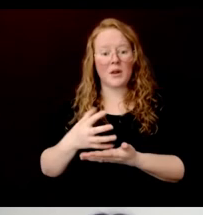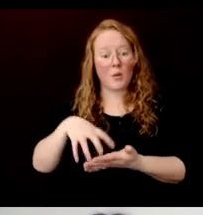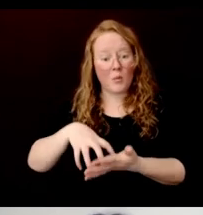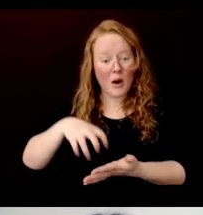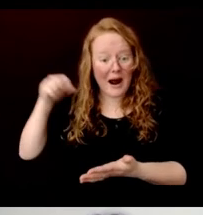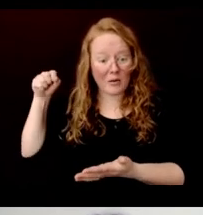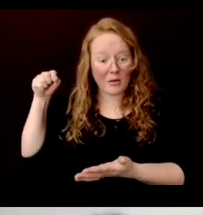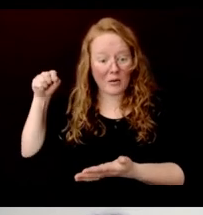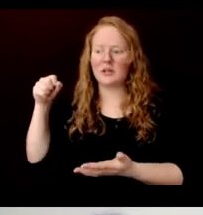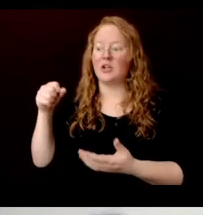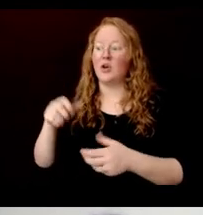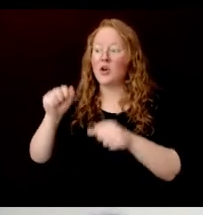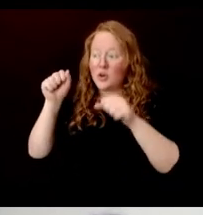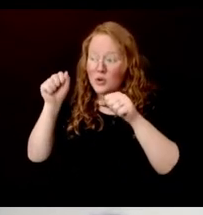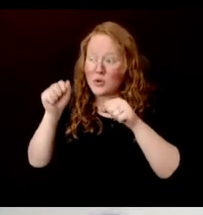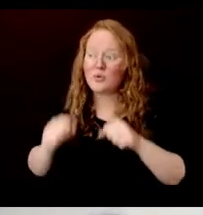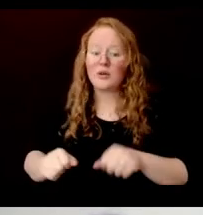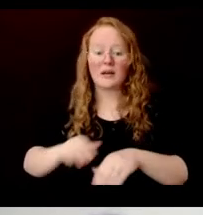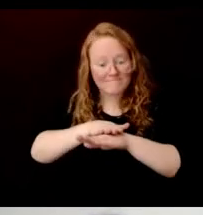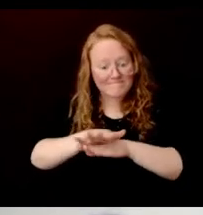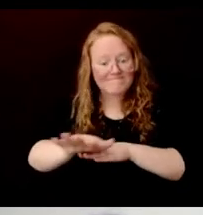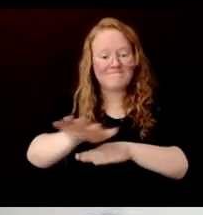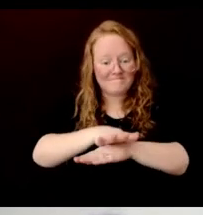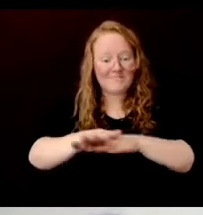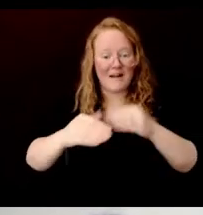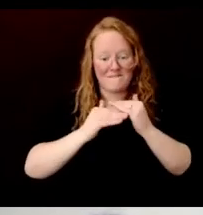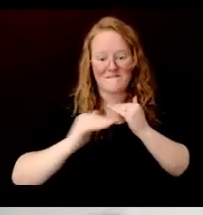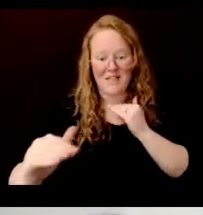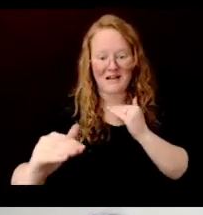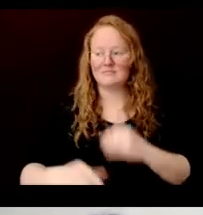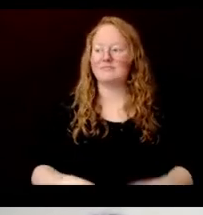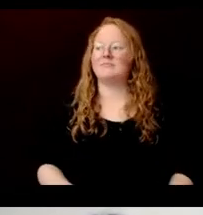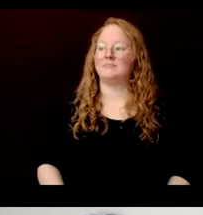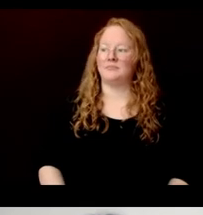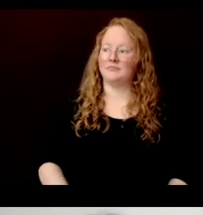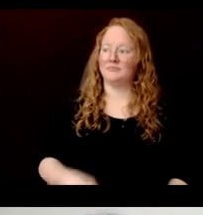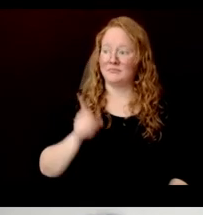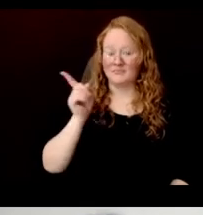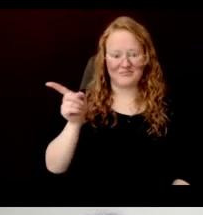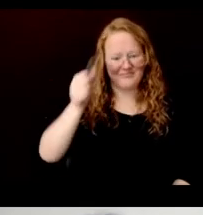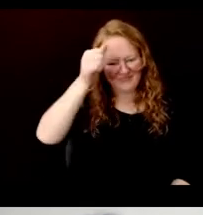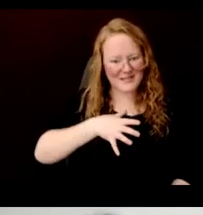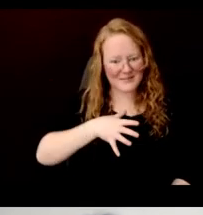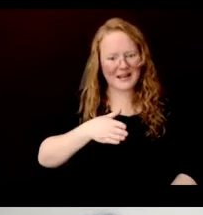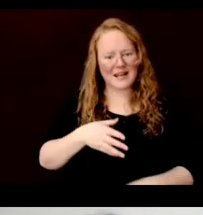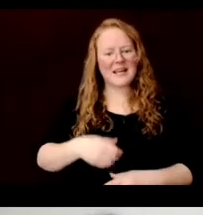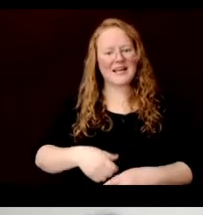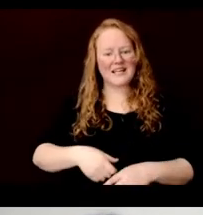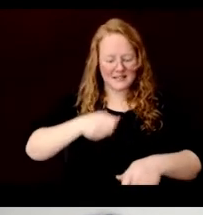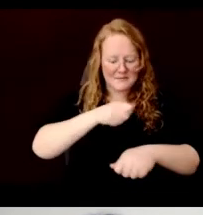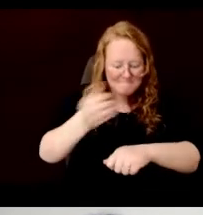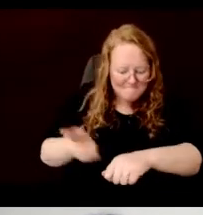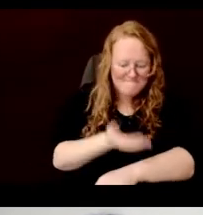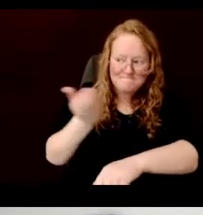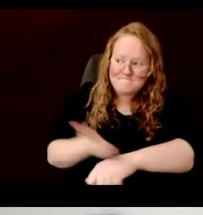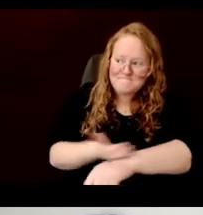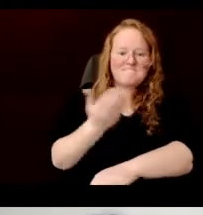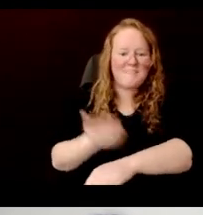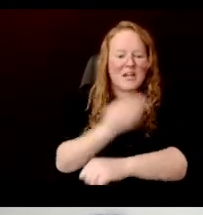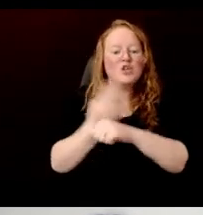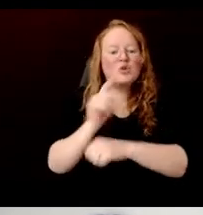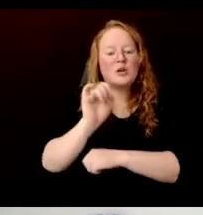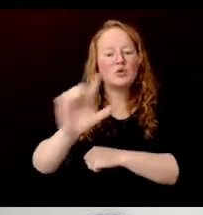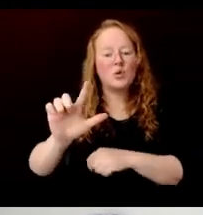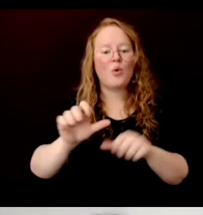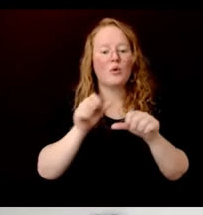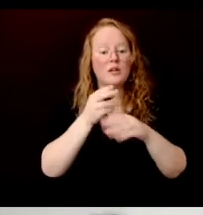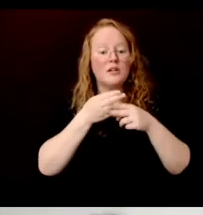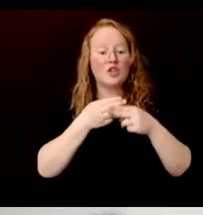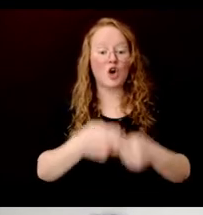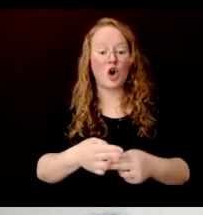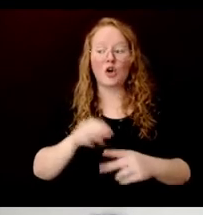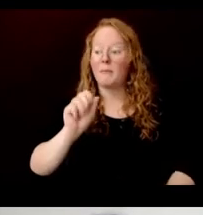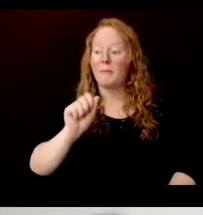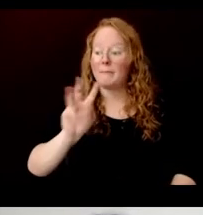Here you can see a gentlemen who is shaving a tree called maw. This produces a mucilage which aids in the dispersion of the fibers on the screen.